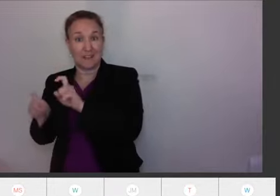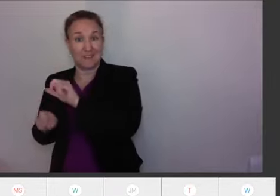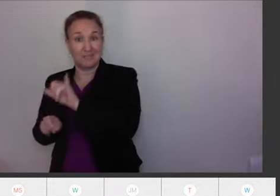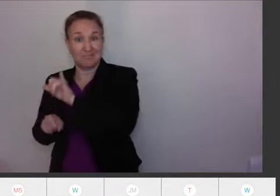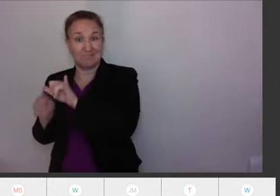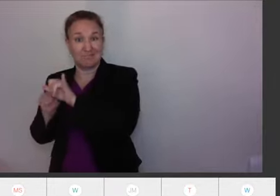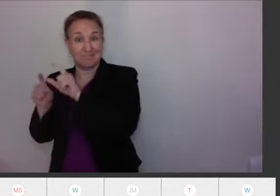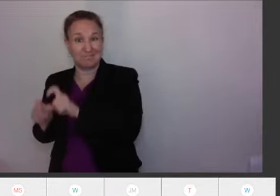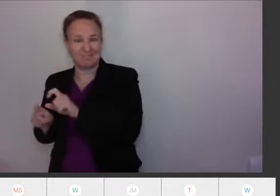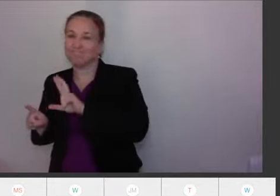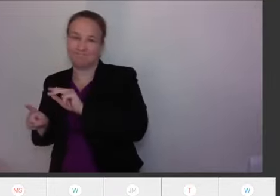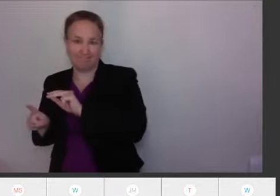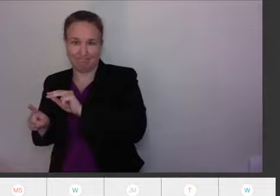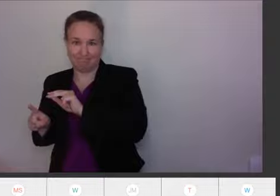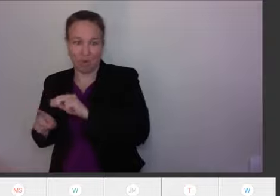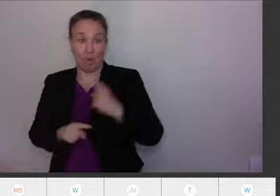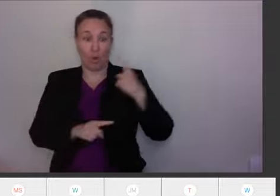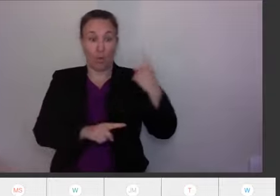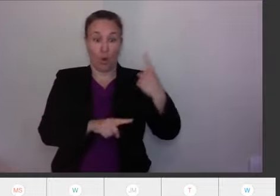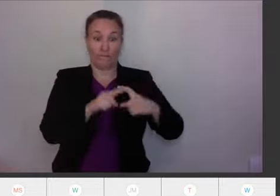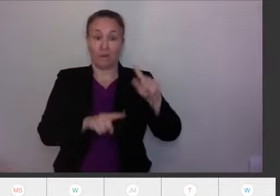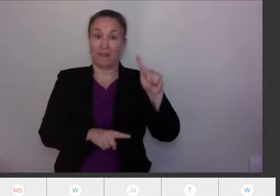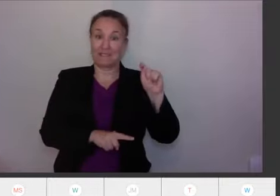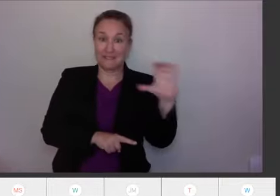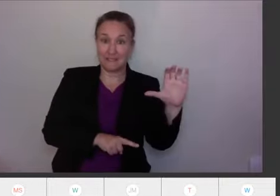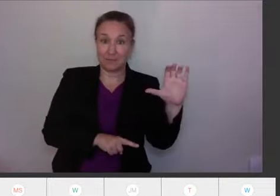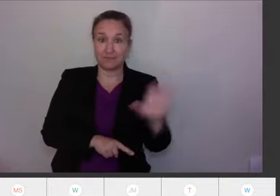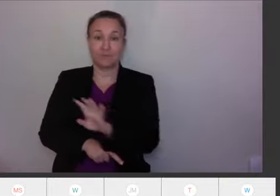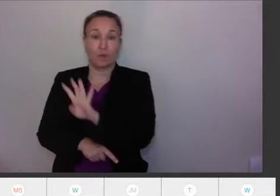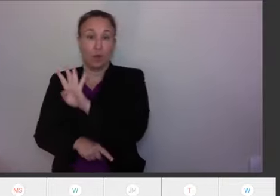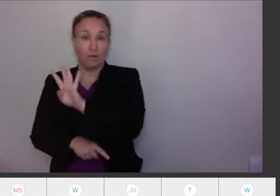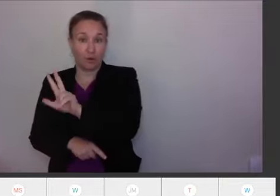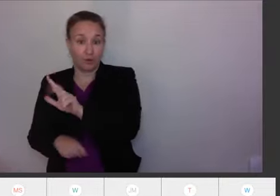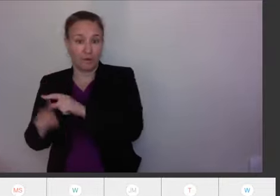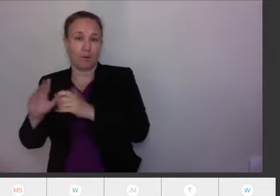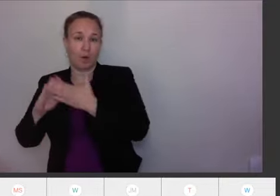care facility 43 of these cases are from the community